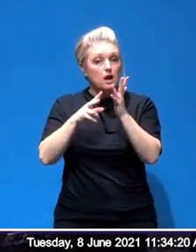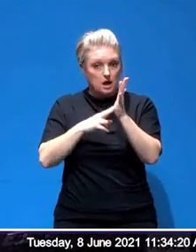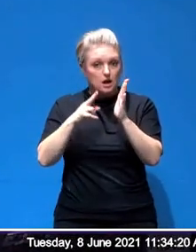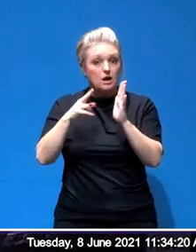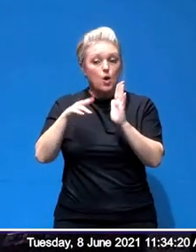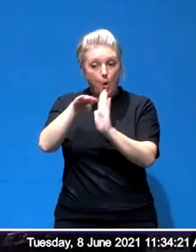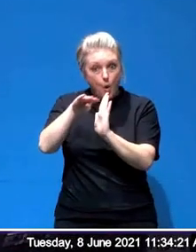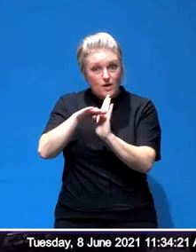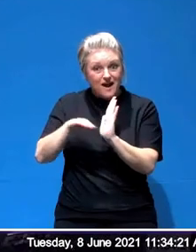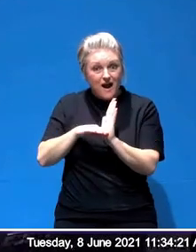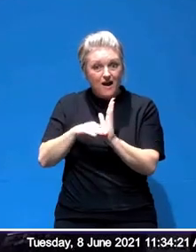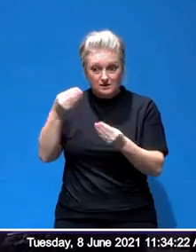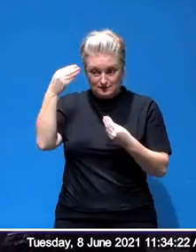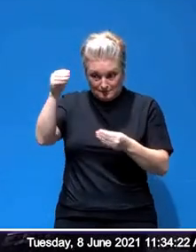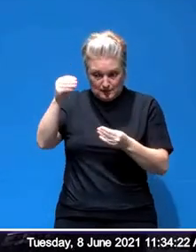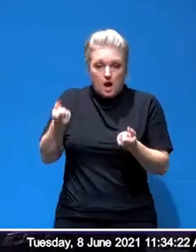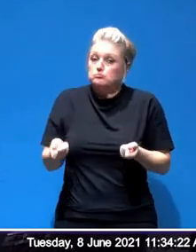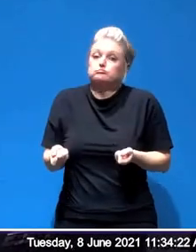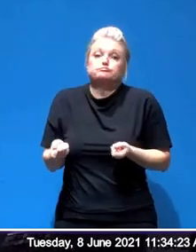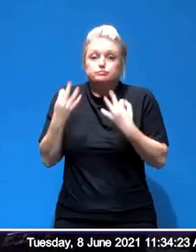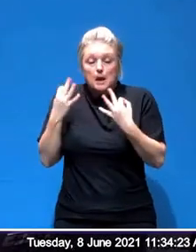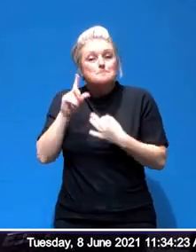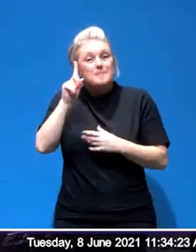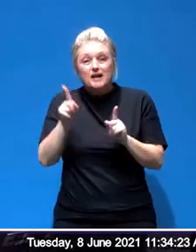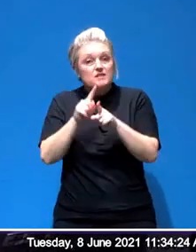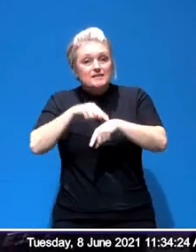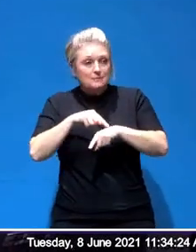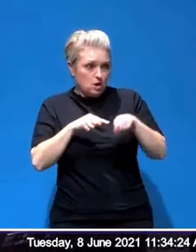And I didn't want to have to go down that path, to formalise it, because I